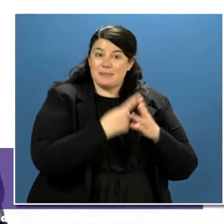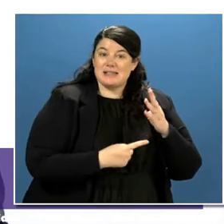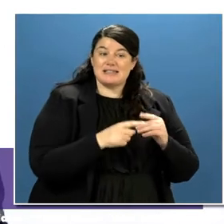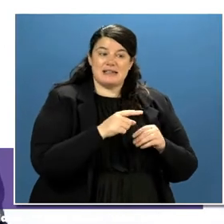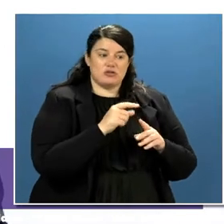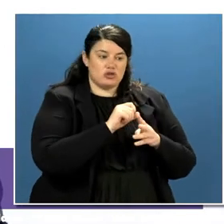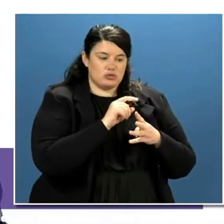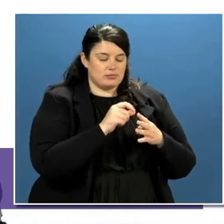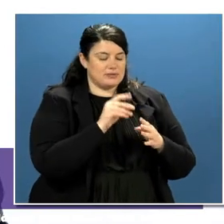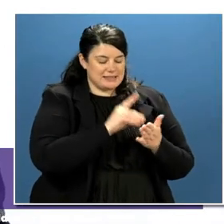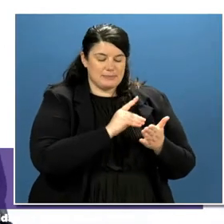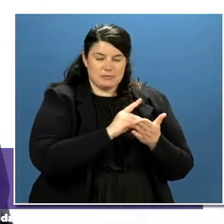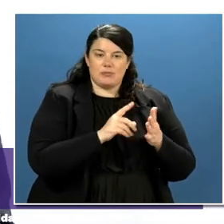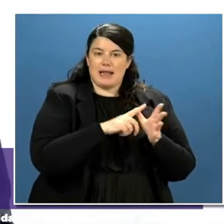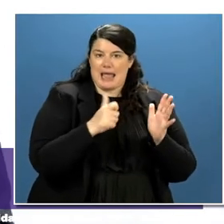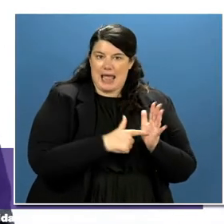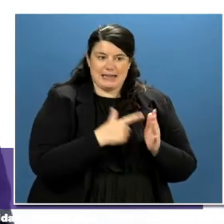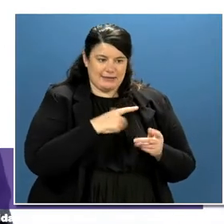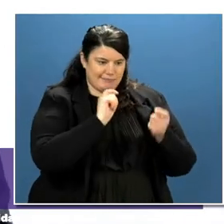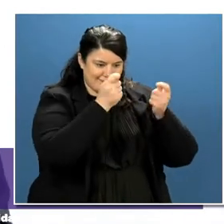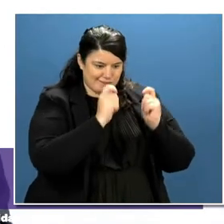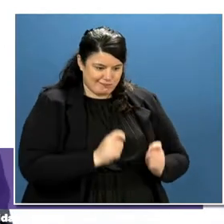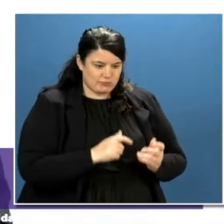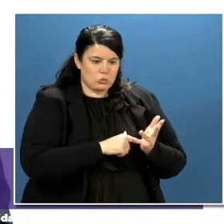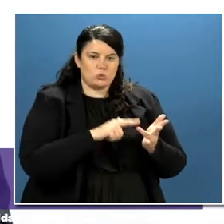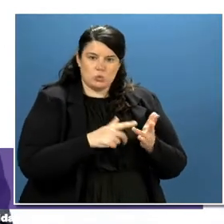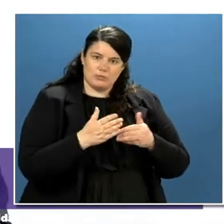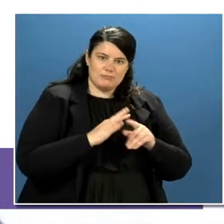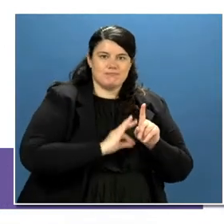to representative organisations to bring claims on behalf of individuals.